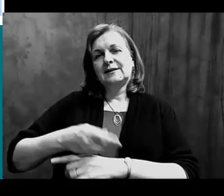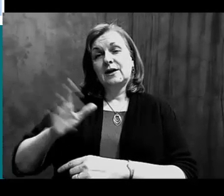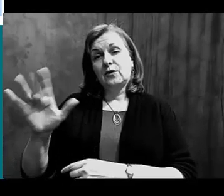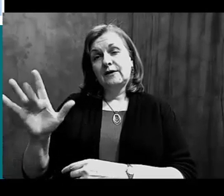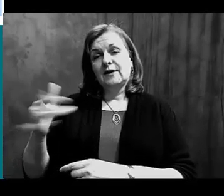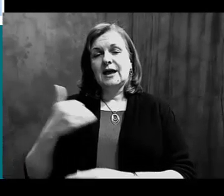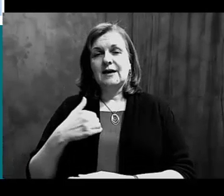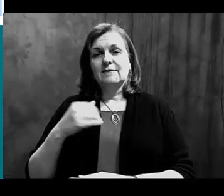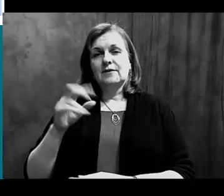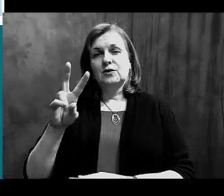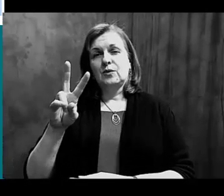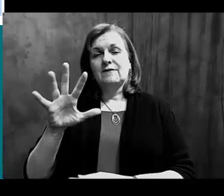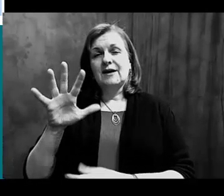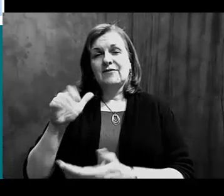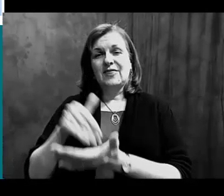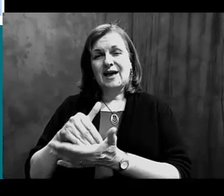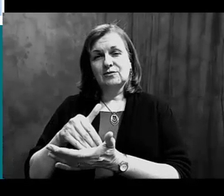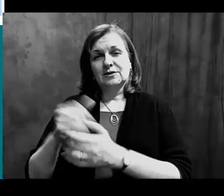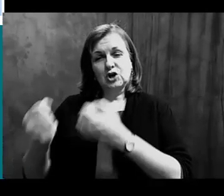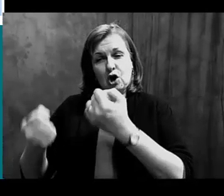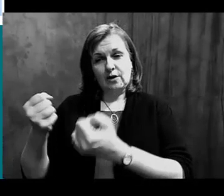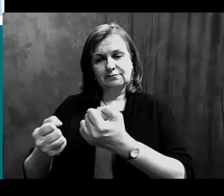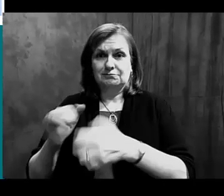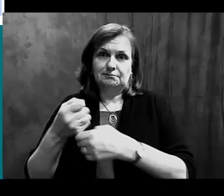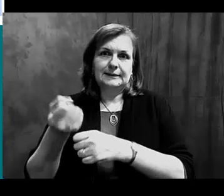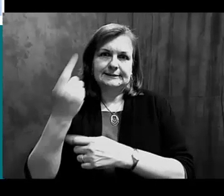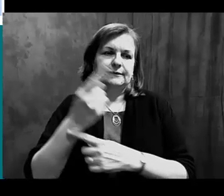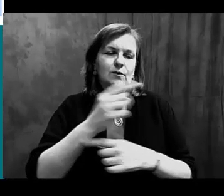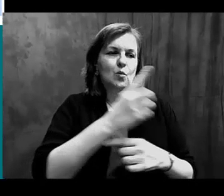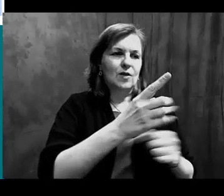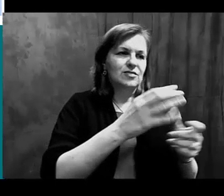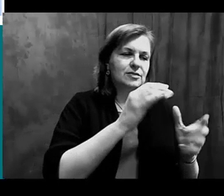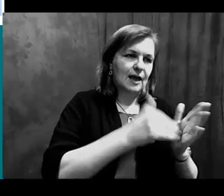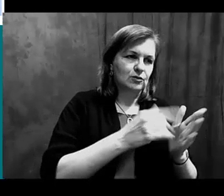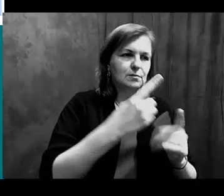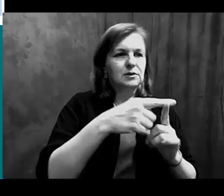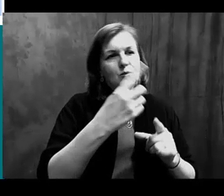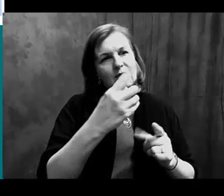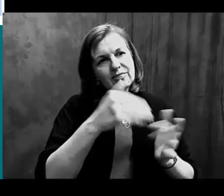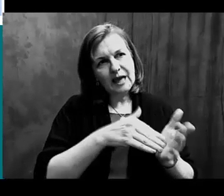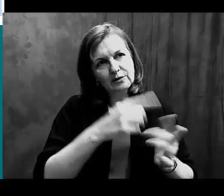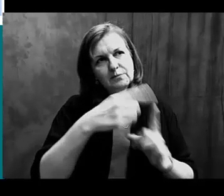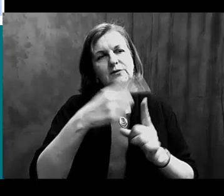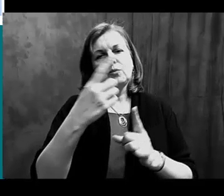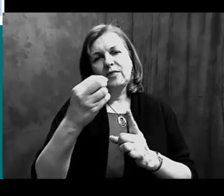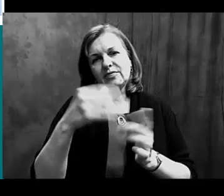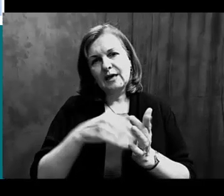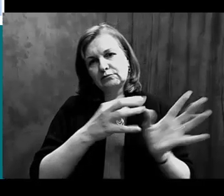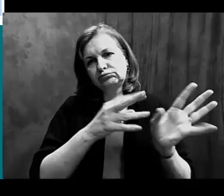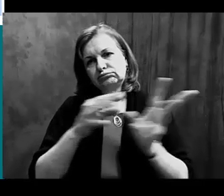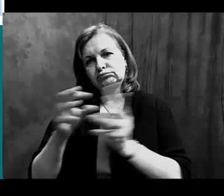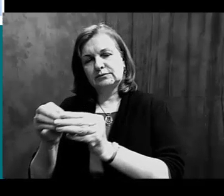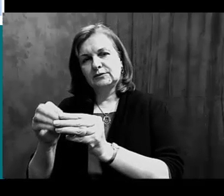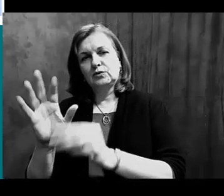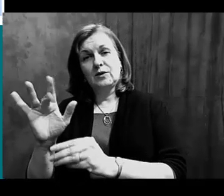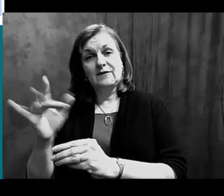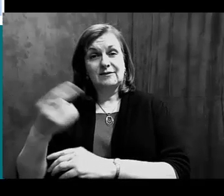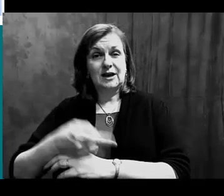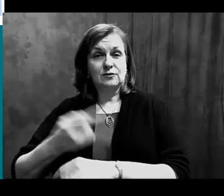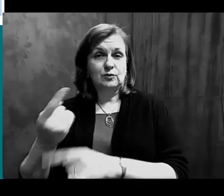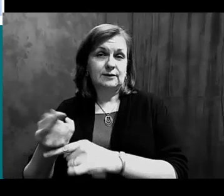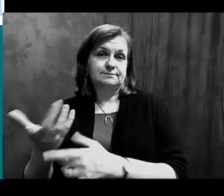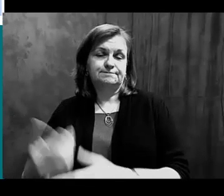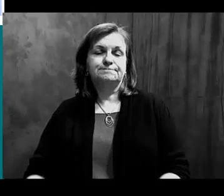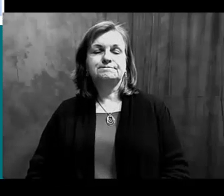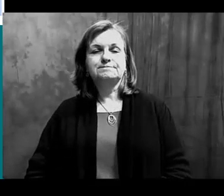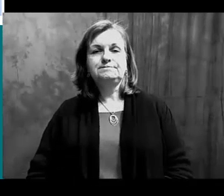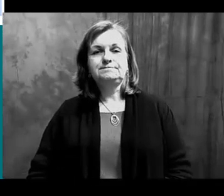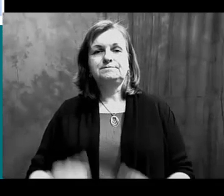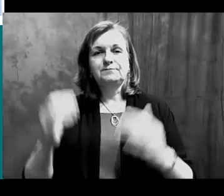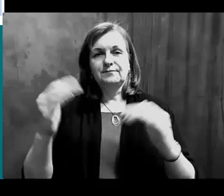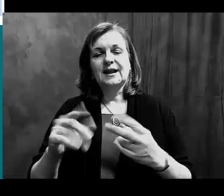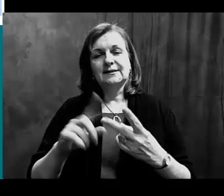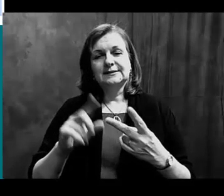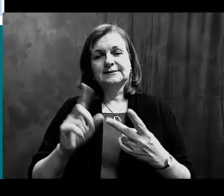in the end at day 25 we have 25,000 cars that should make sense if you're adding 1000 cars per day times 25 days right?